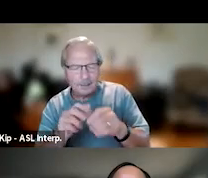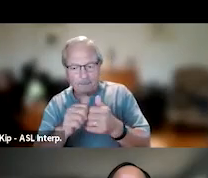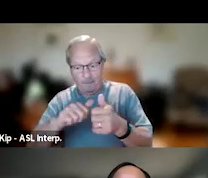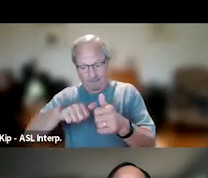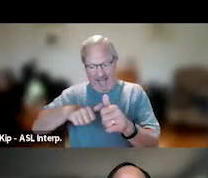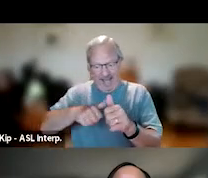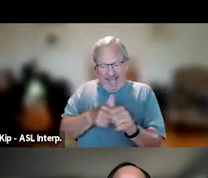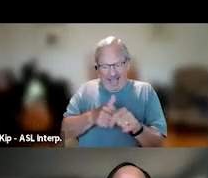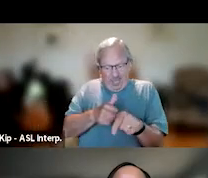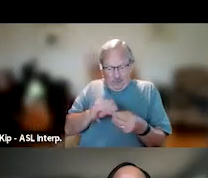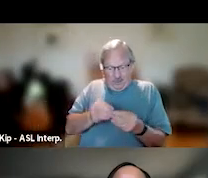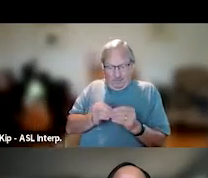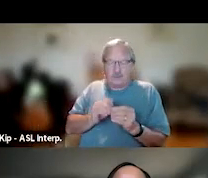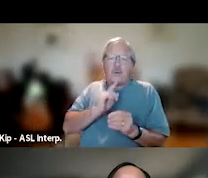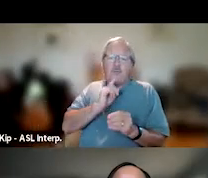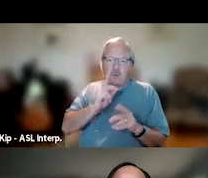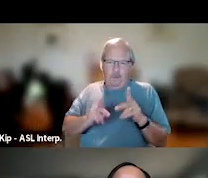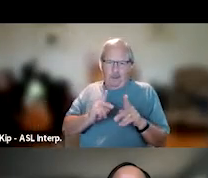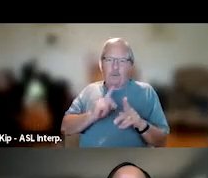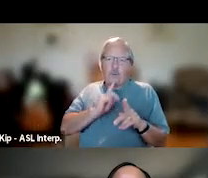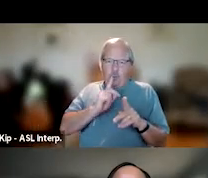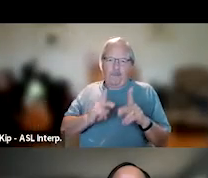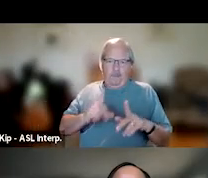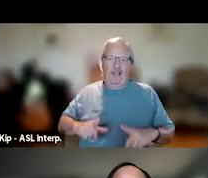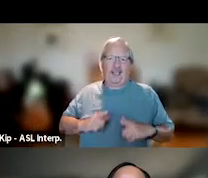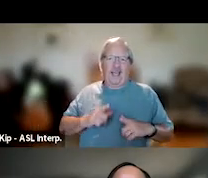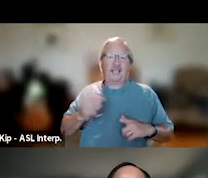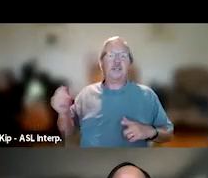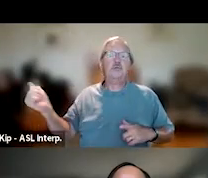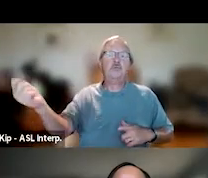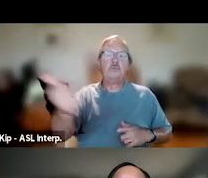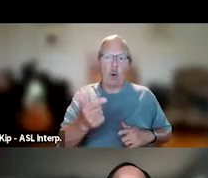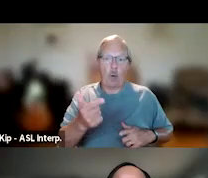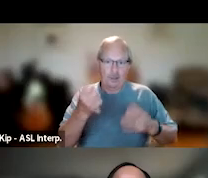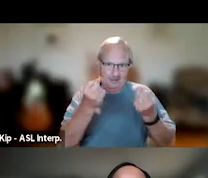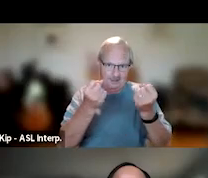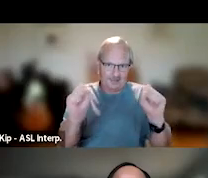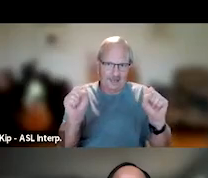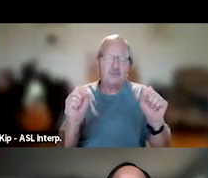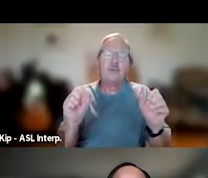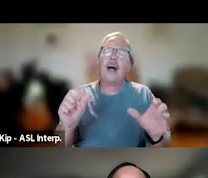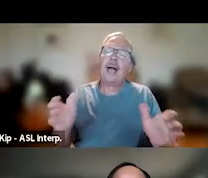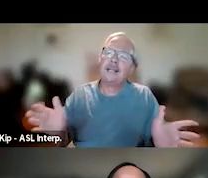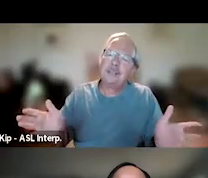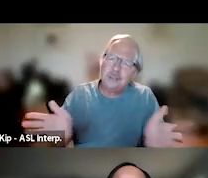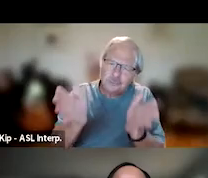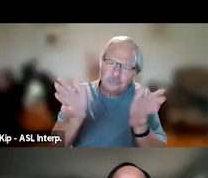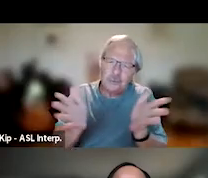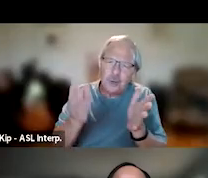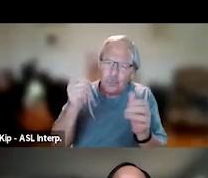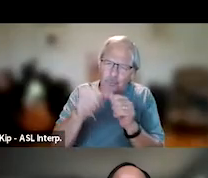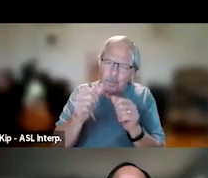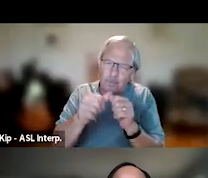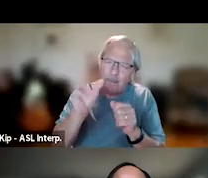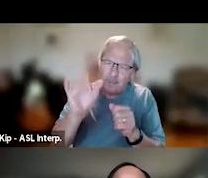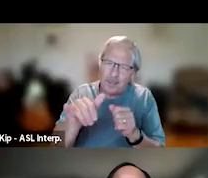Those are real people's lives that you all have saved. And so I just encourage you to always remember that and keep SOARing.